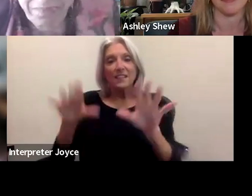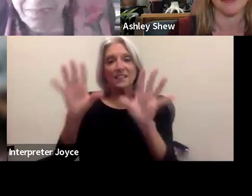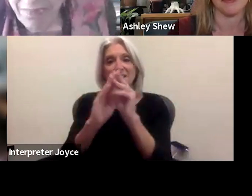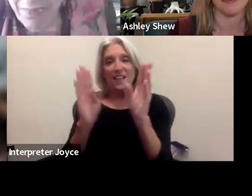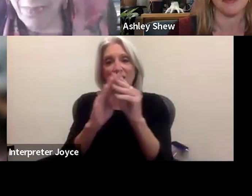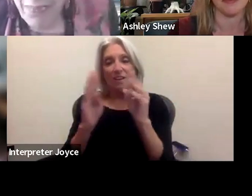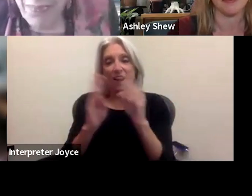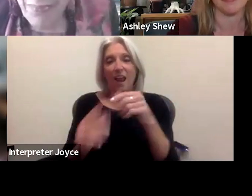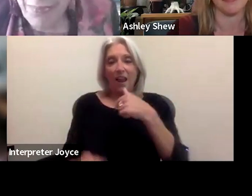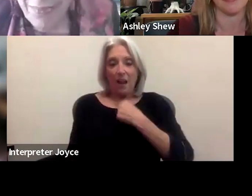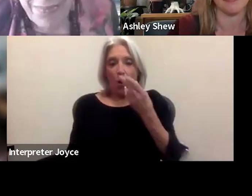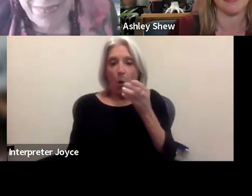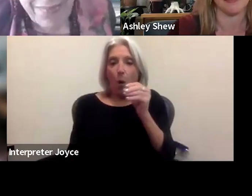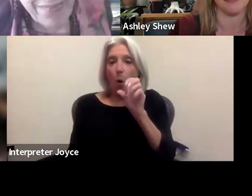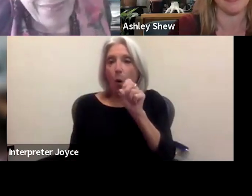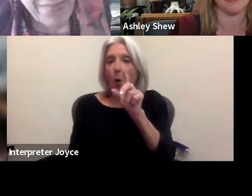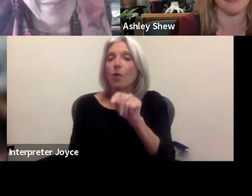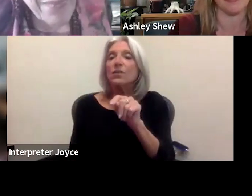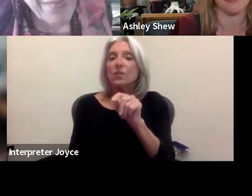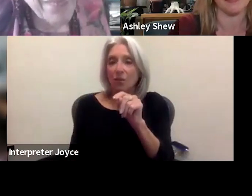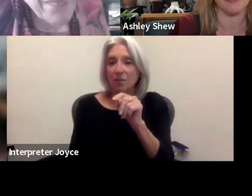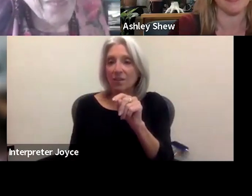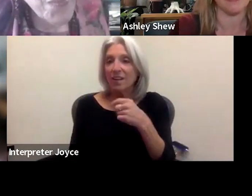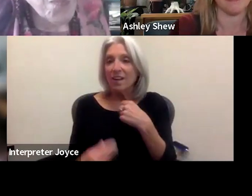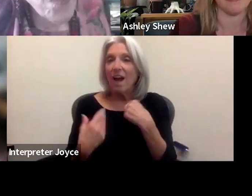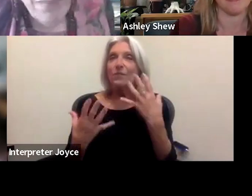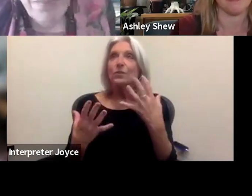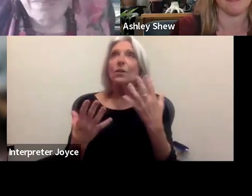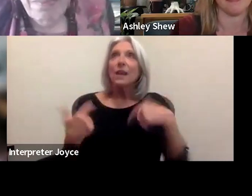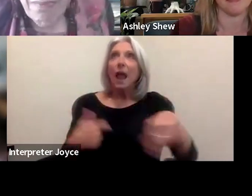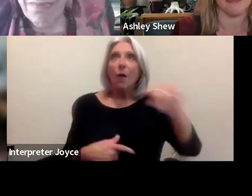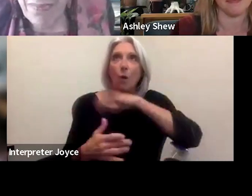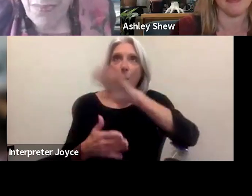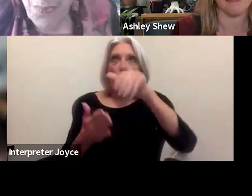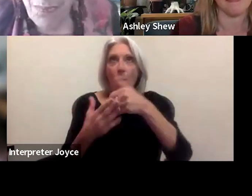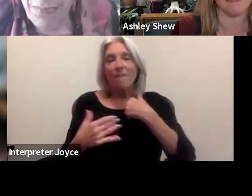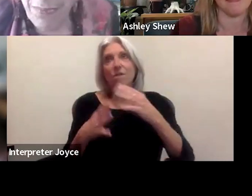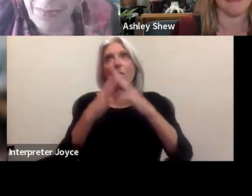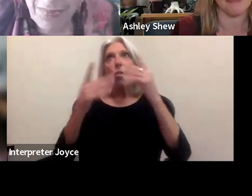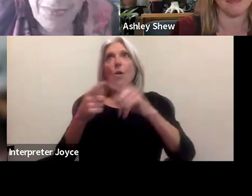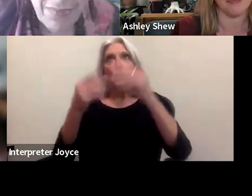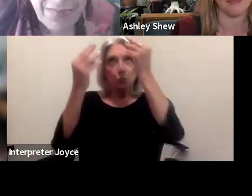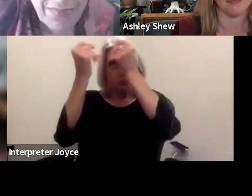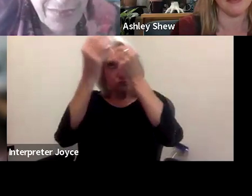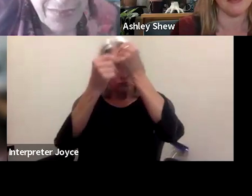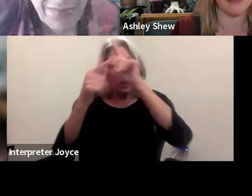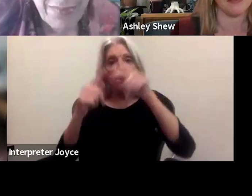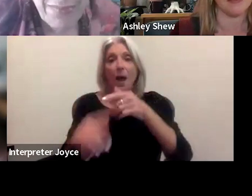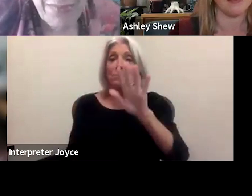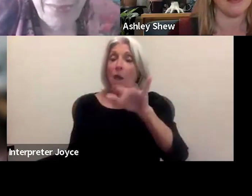And you've given us all so much to think about. I'll only speak for myself, but I'm